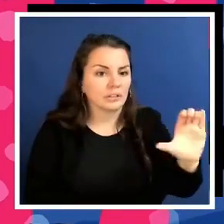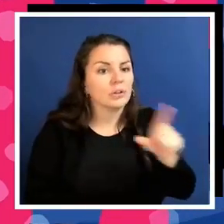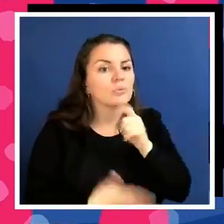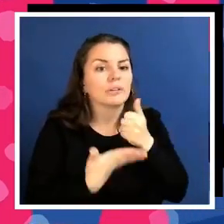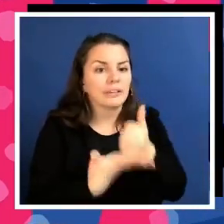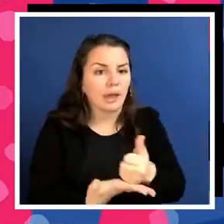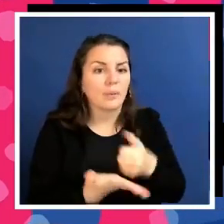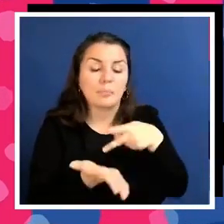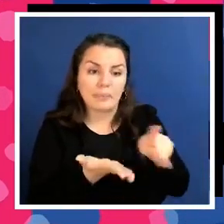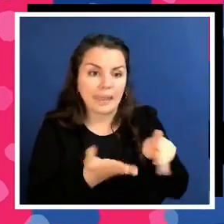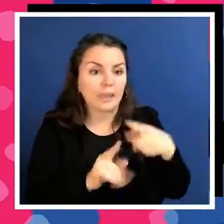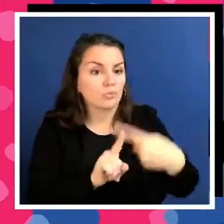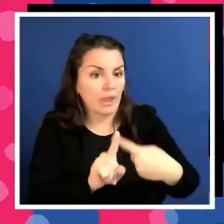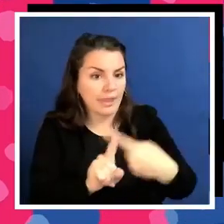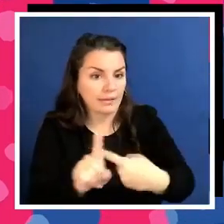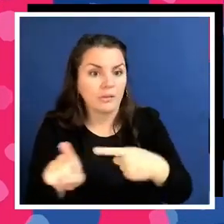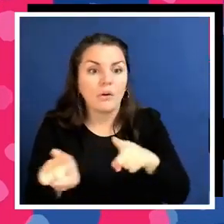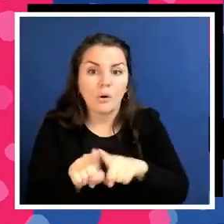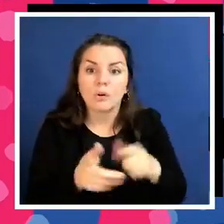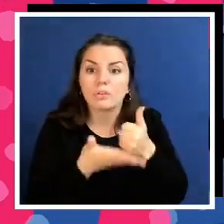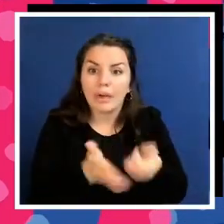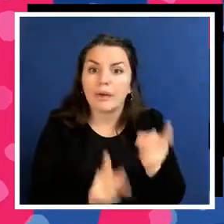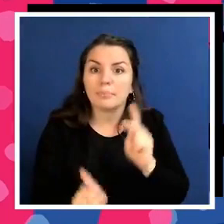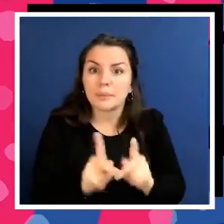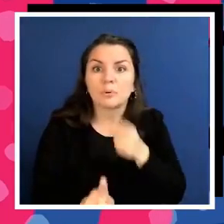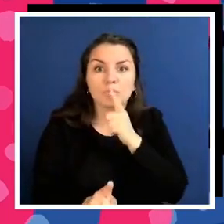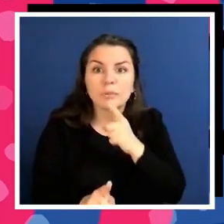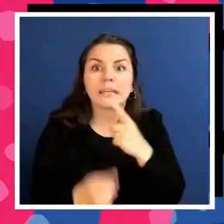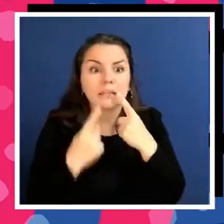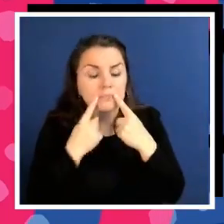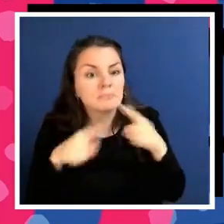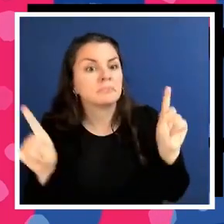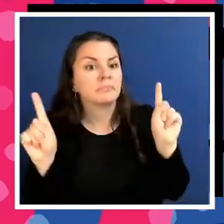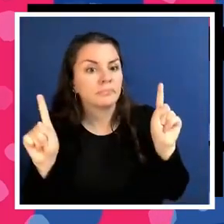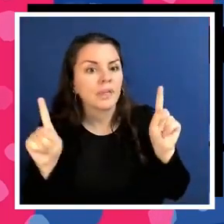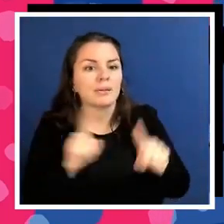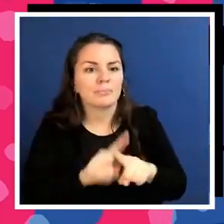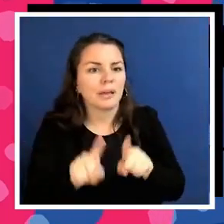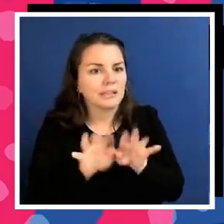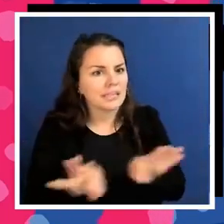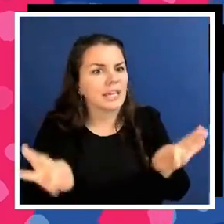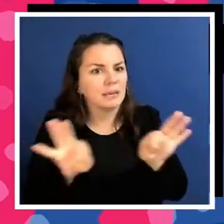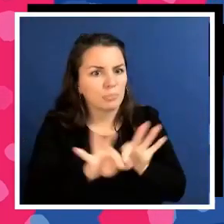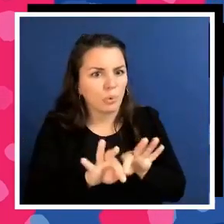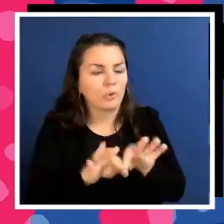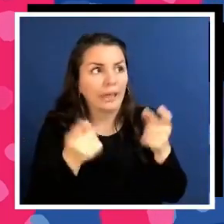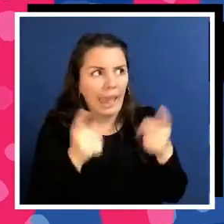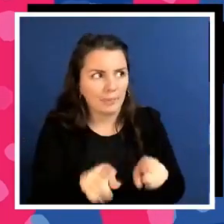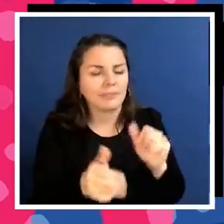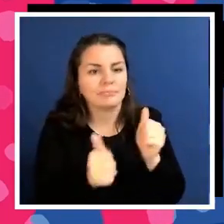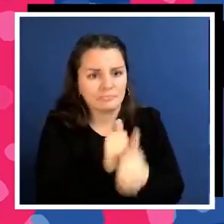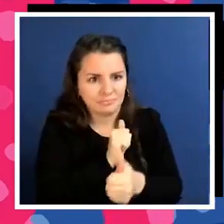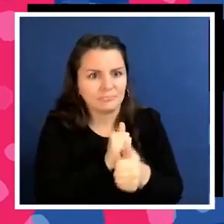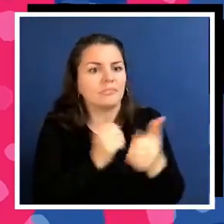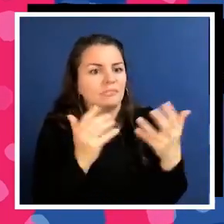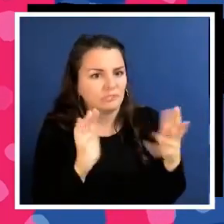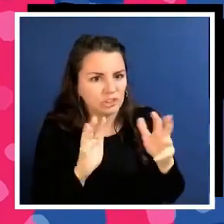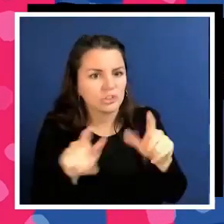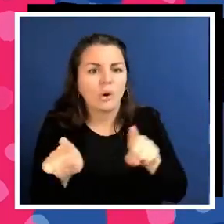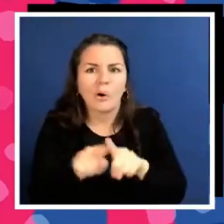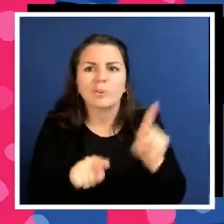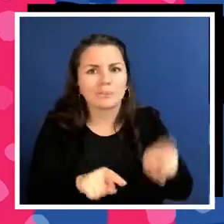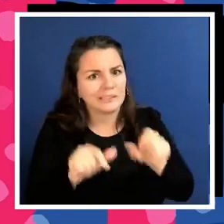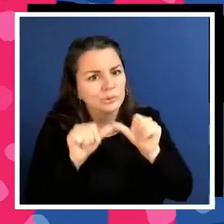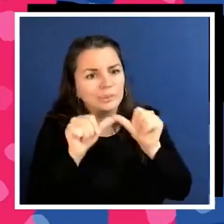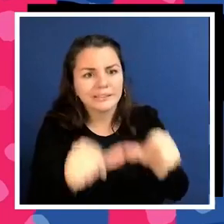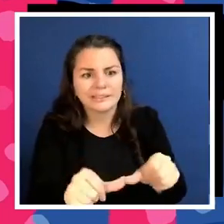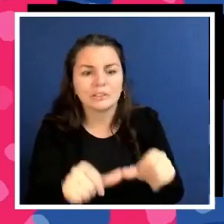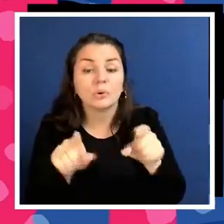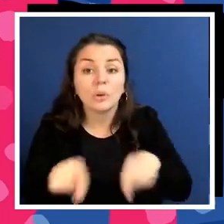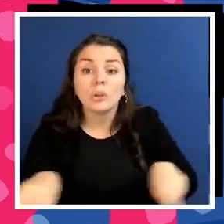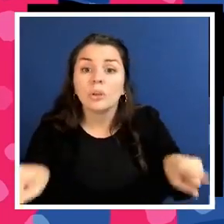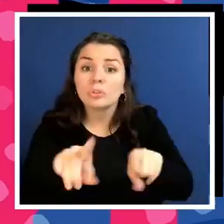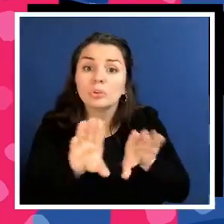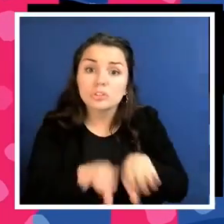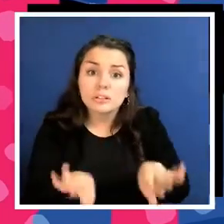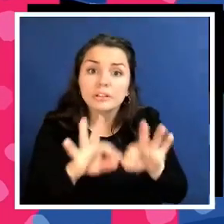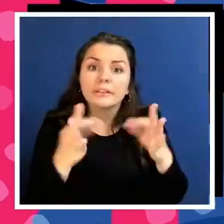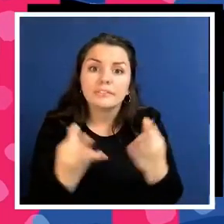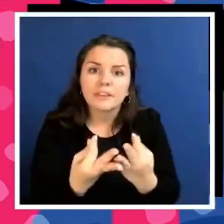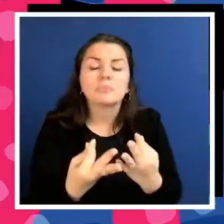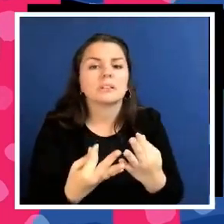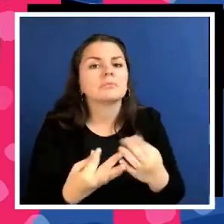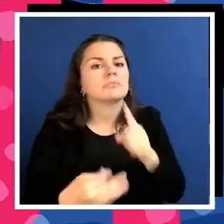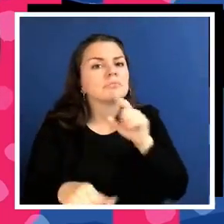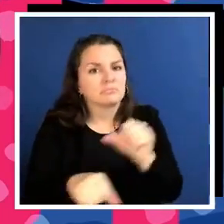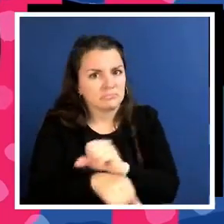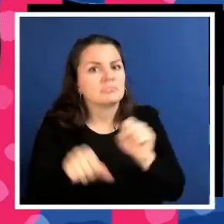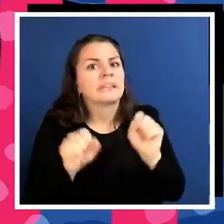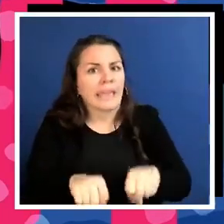I THINK IT'S PRETTY CLEAR,